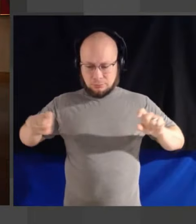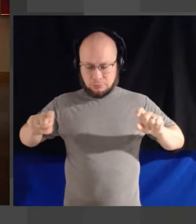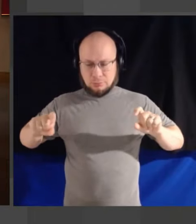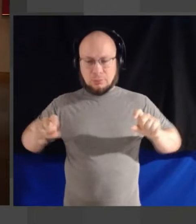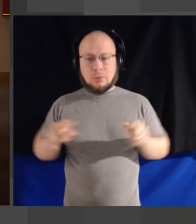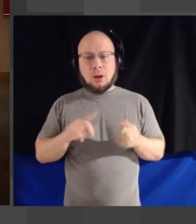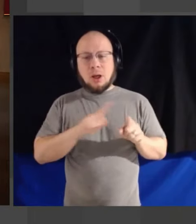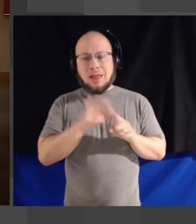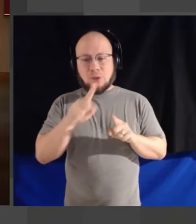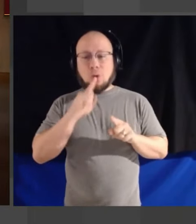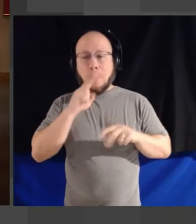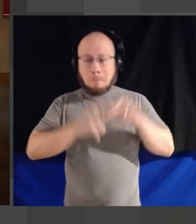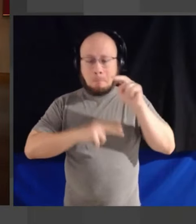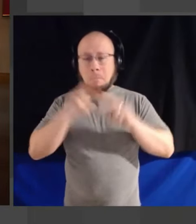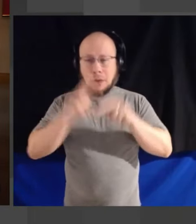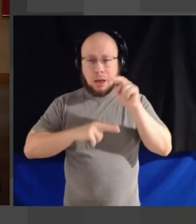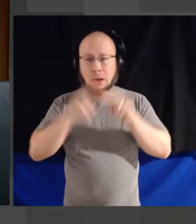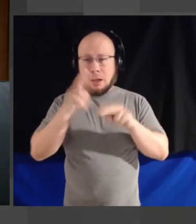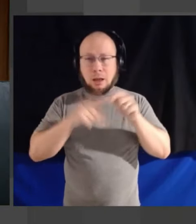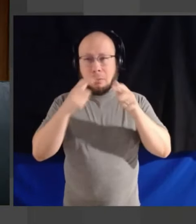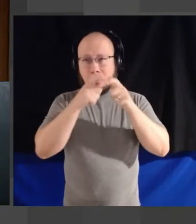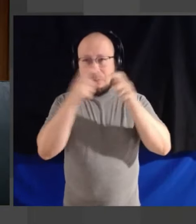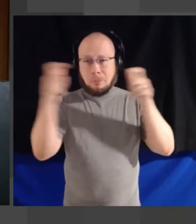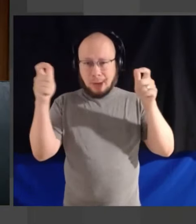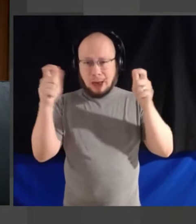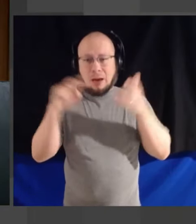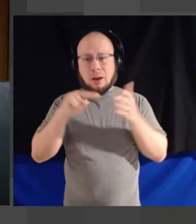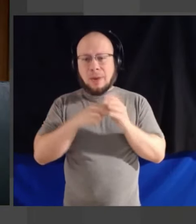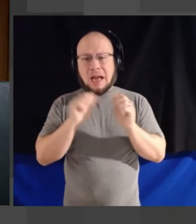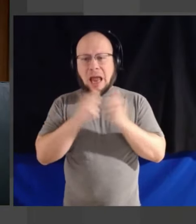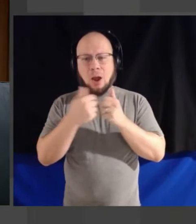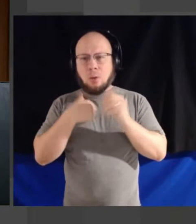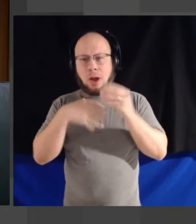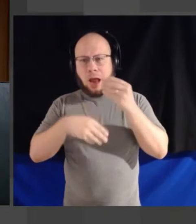PROBLEM. GETTING A LOT OF BLOCKS FOR YOUR